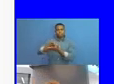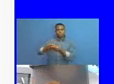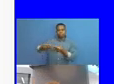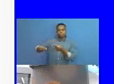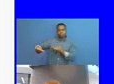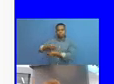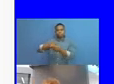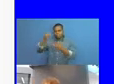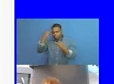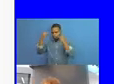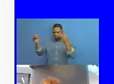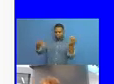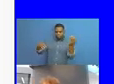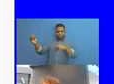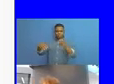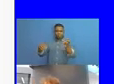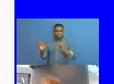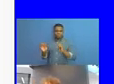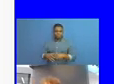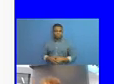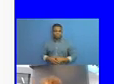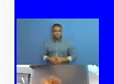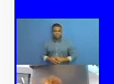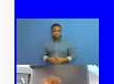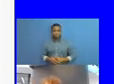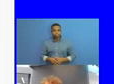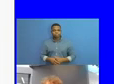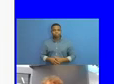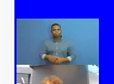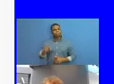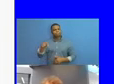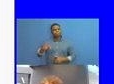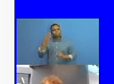You can have different situations there. There can be a situation where you already